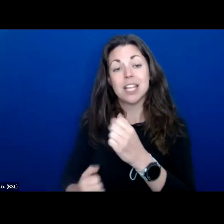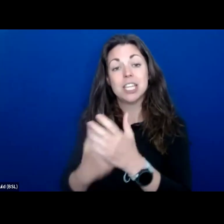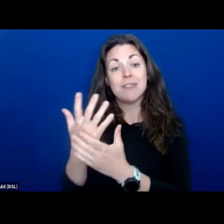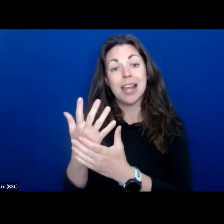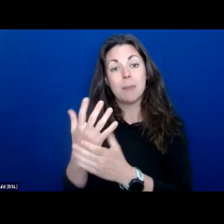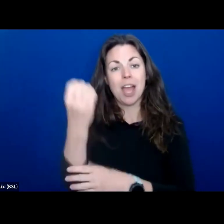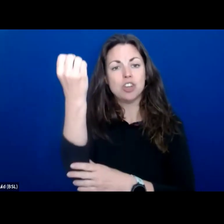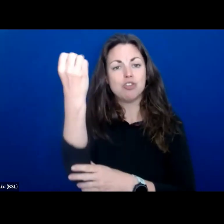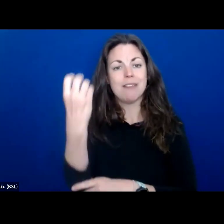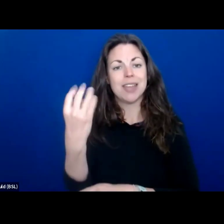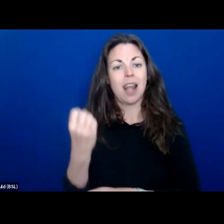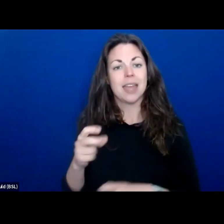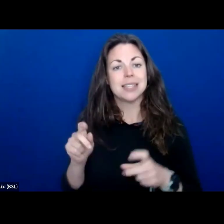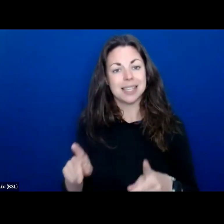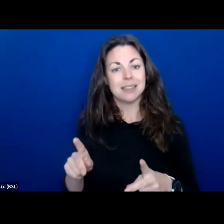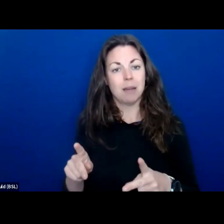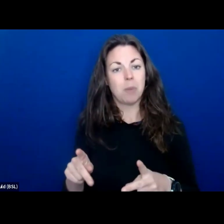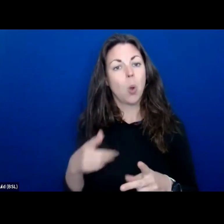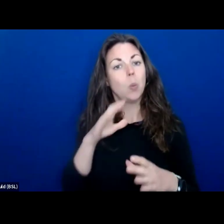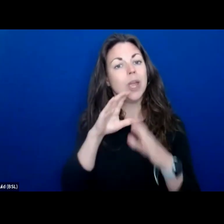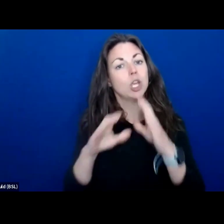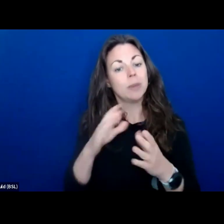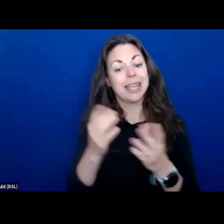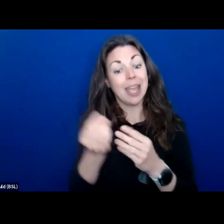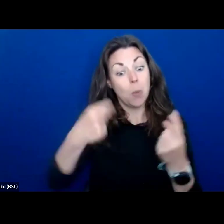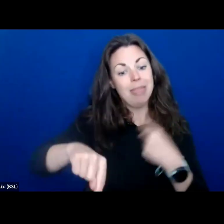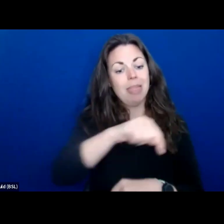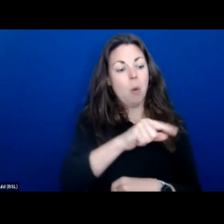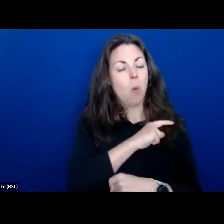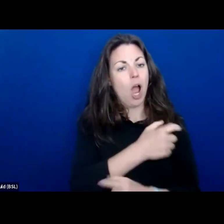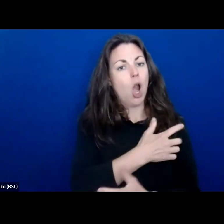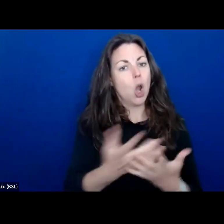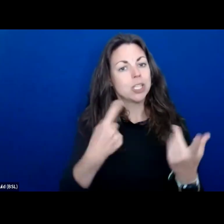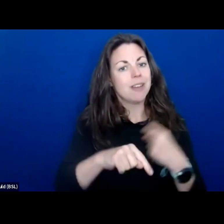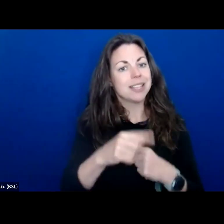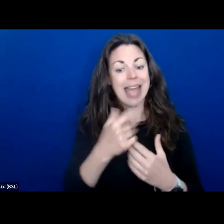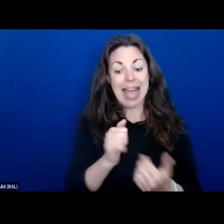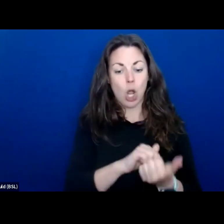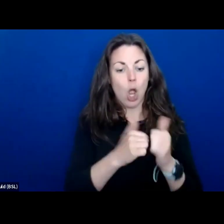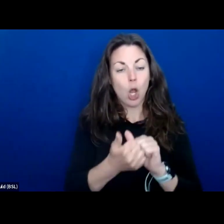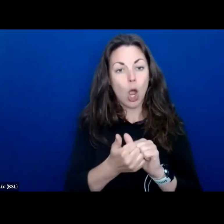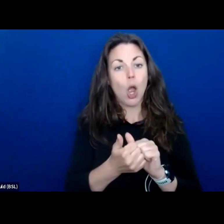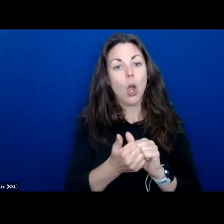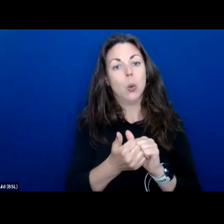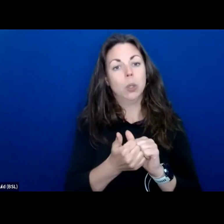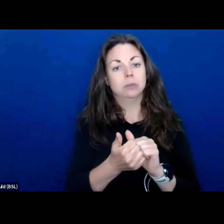system that we use to communicate with each other, as many of our members had those comorbid trauma and disabilities.